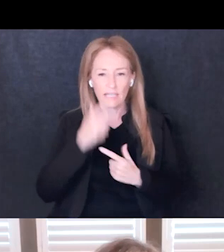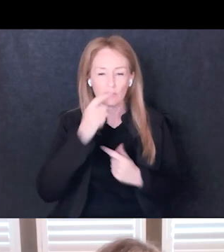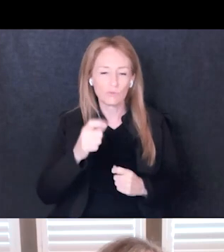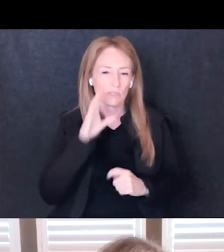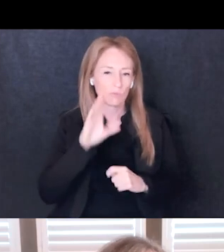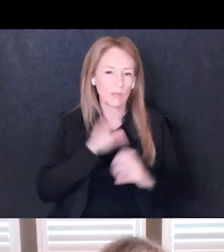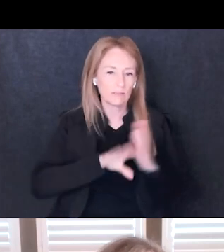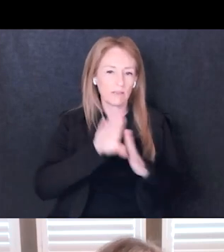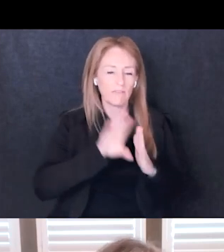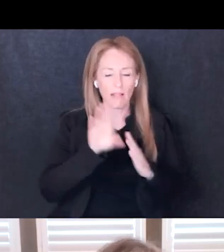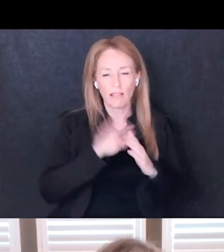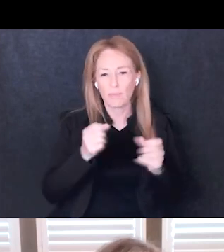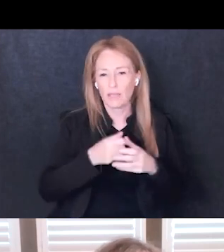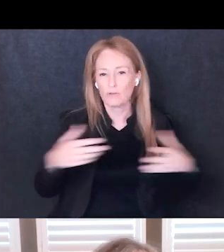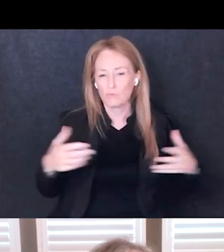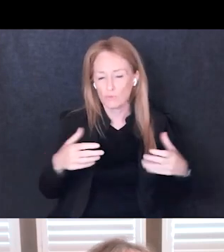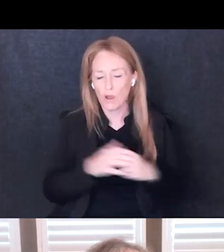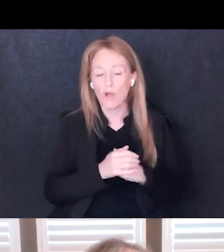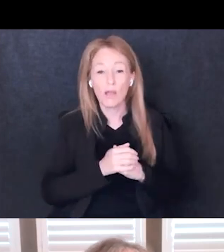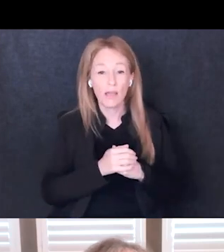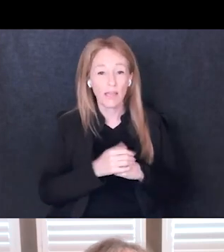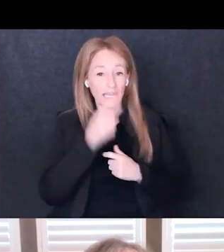SYSTEMS AND HOPEFULLY THE FUNDING.